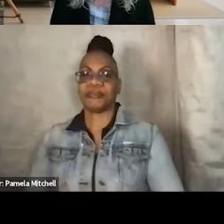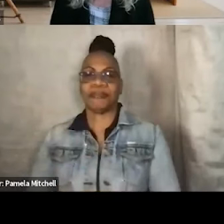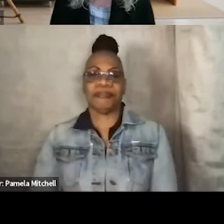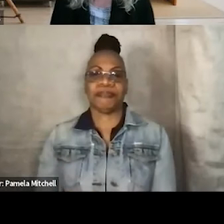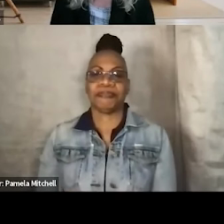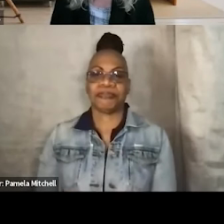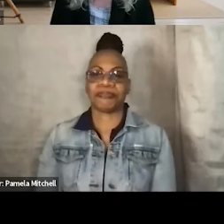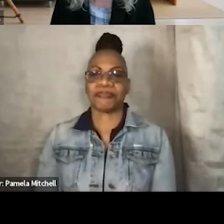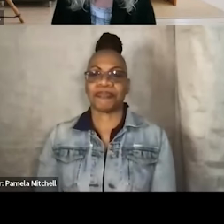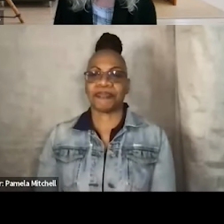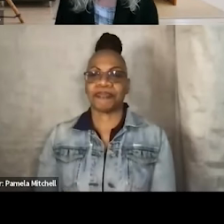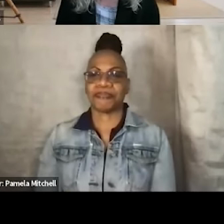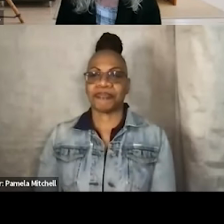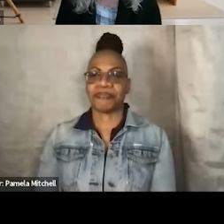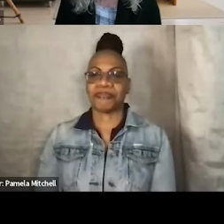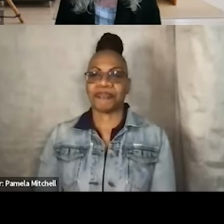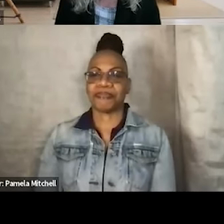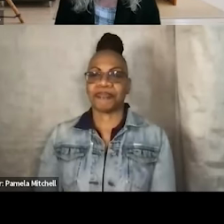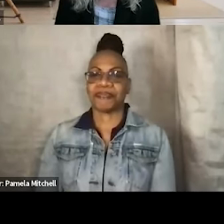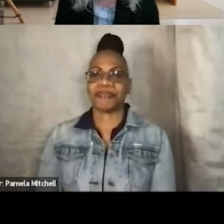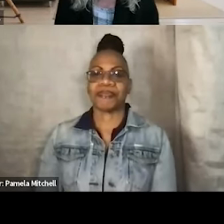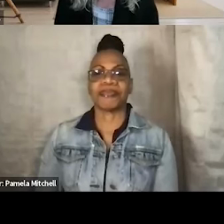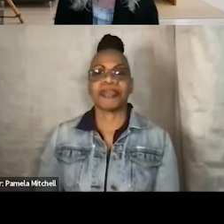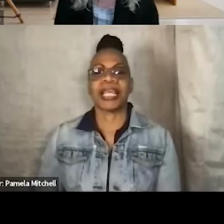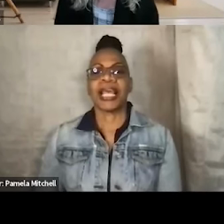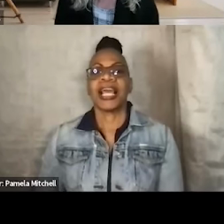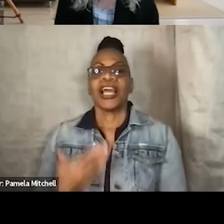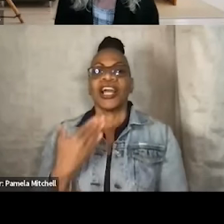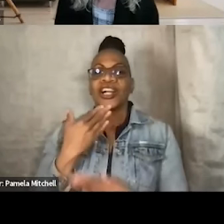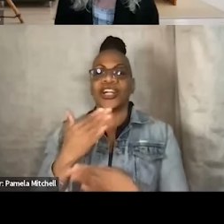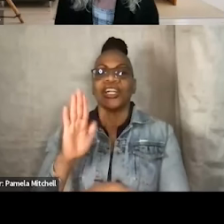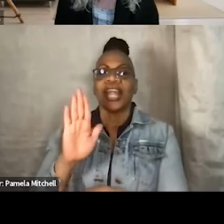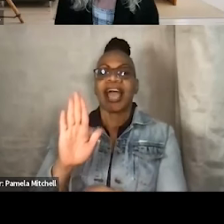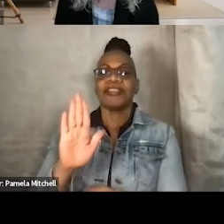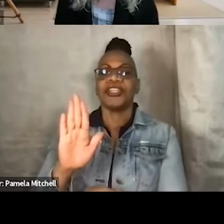Thank you, Dawn. Good afternoon. We are so pleased to have the opportunity